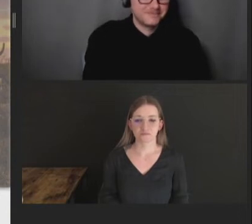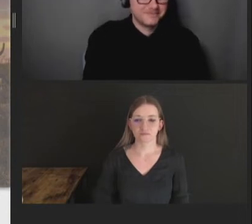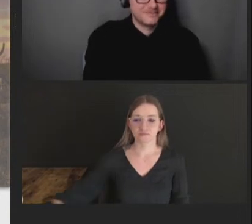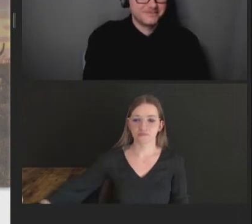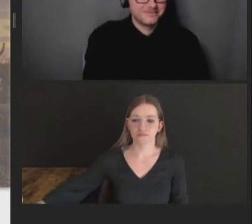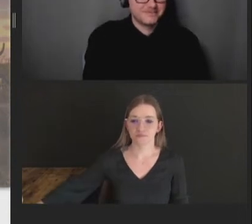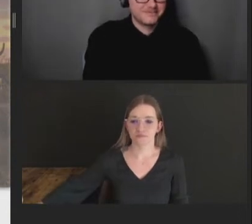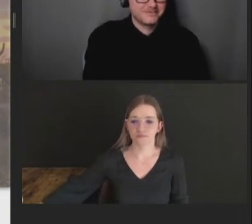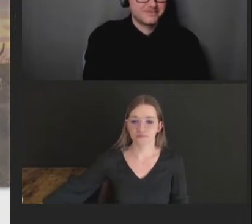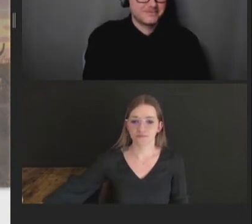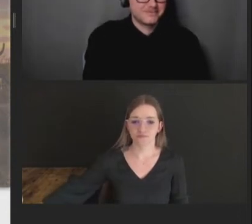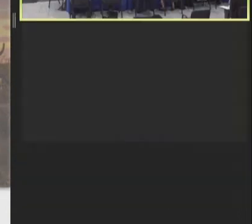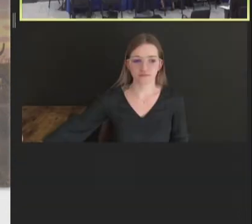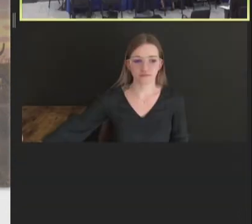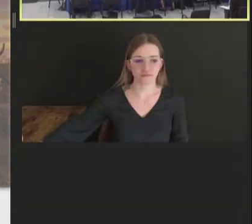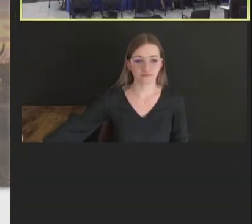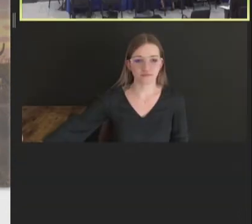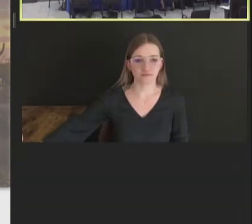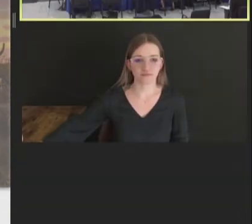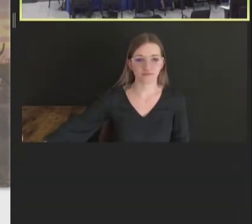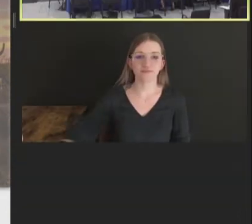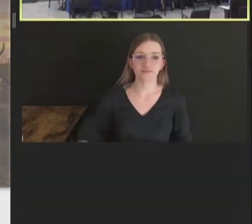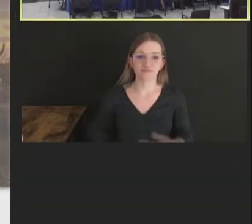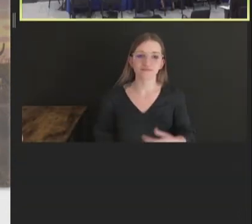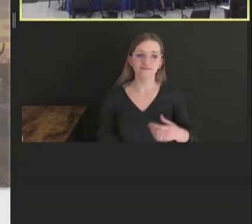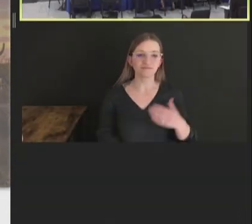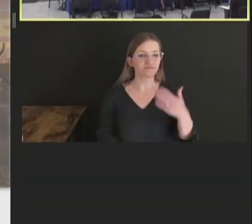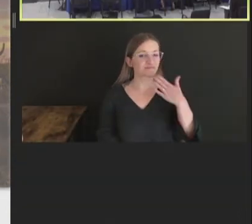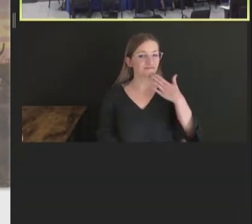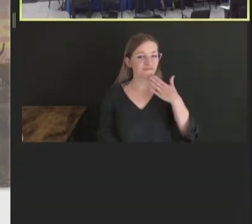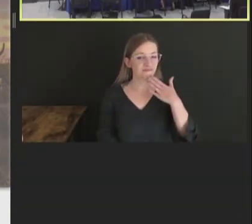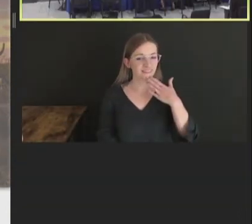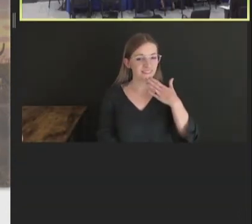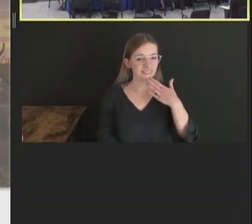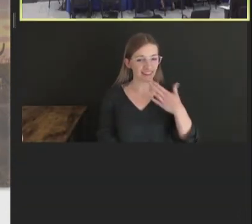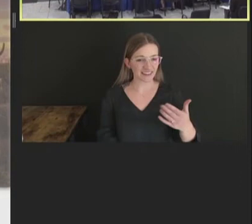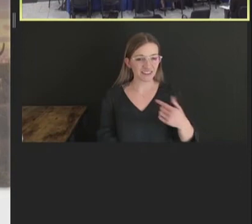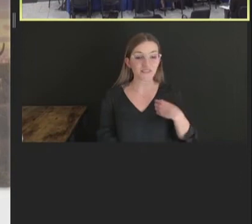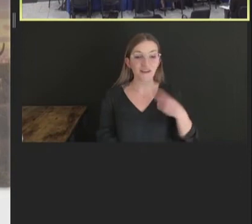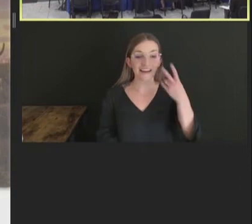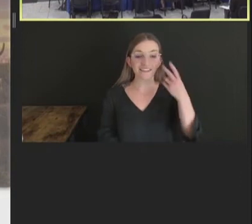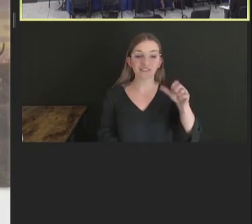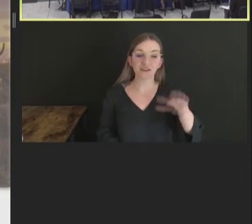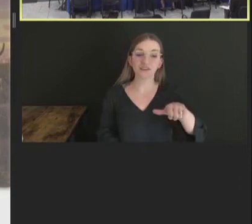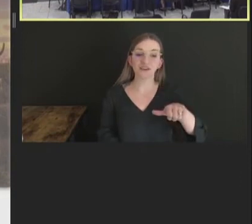Thank you. So, I'm Siman Qaasim, Health Equity Administrator for the Arizona Department of Health